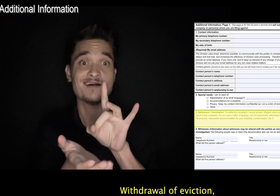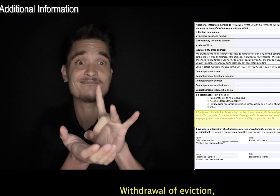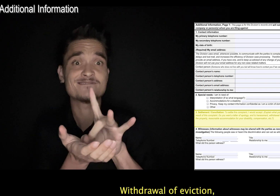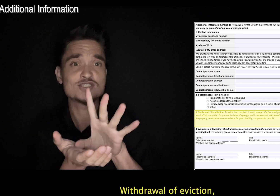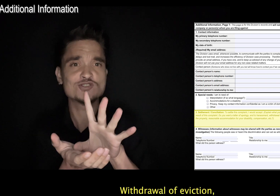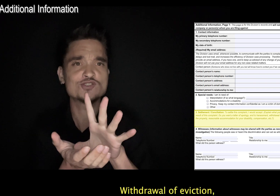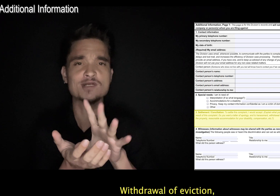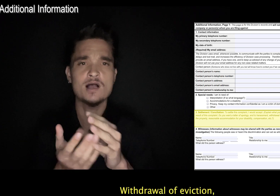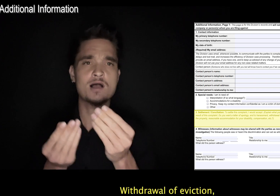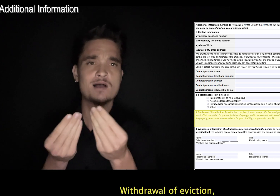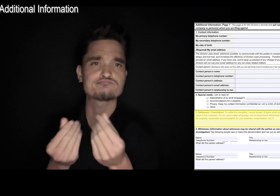Withdrawal of eviction,